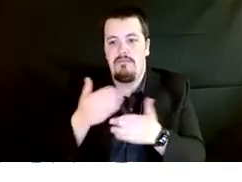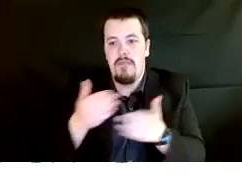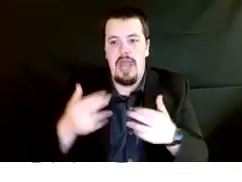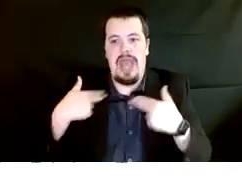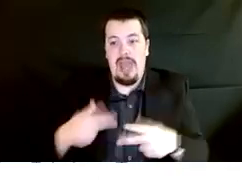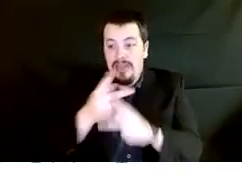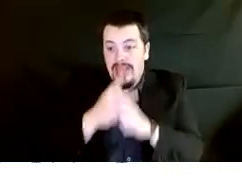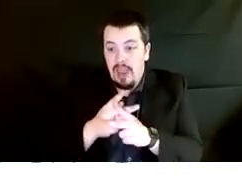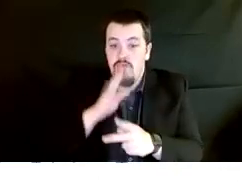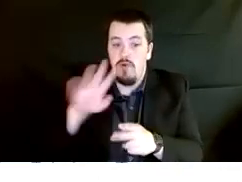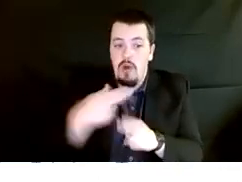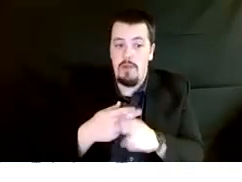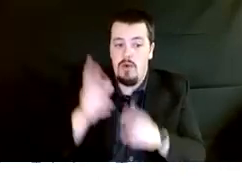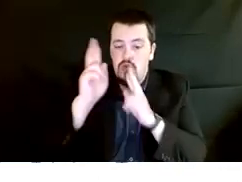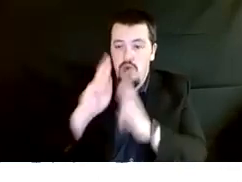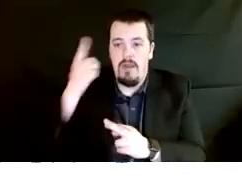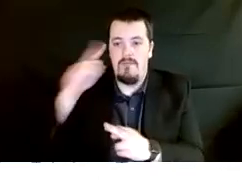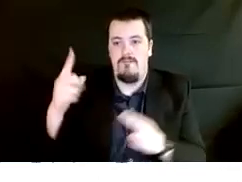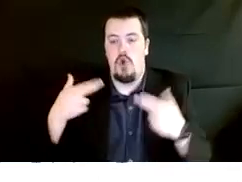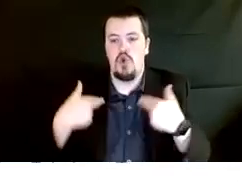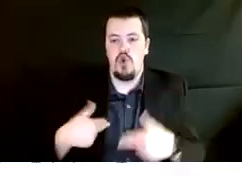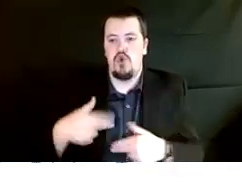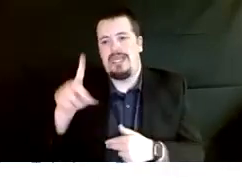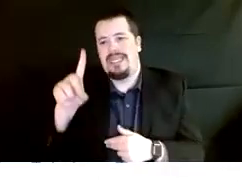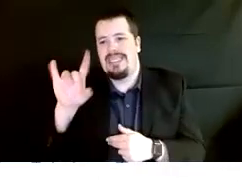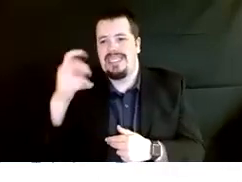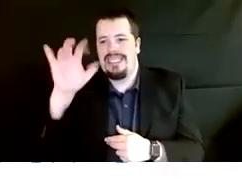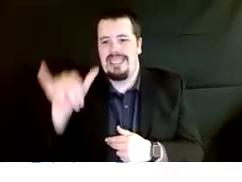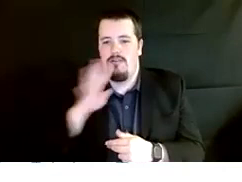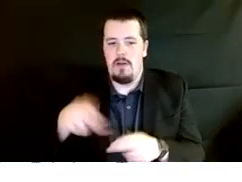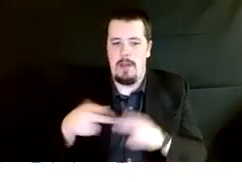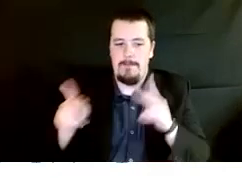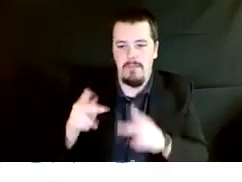it talked about respect for human dignity and it talked about people having inherent dignity